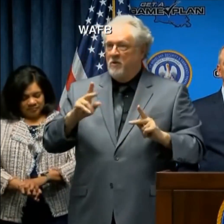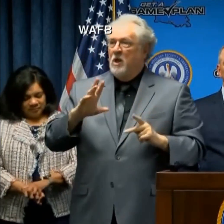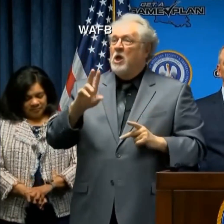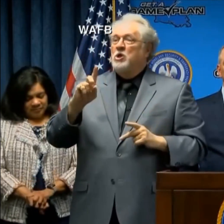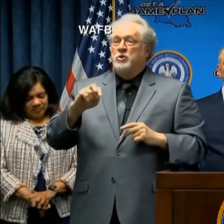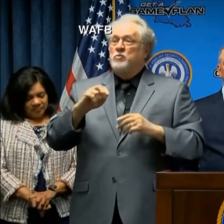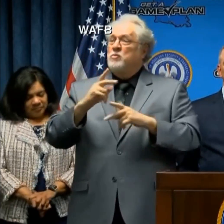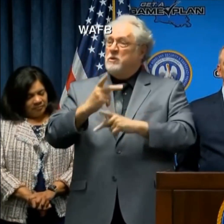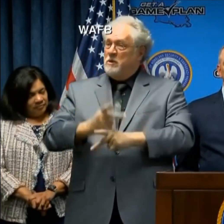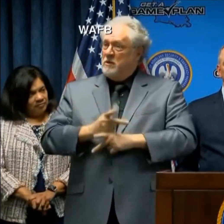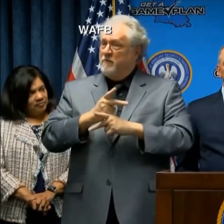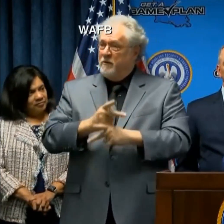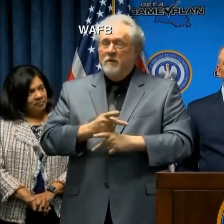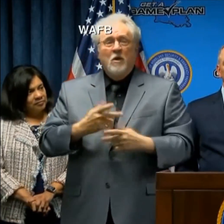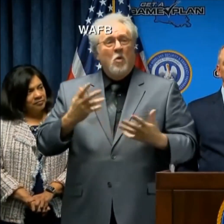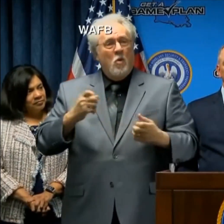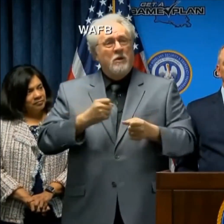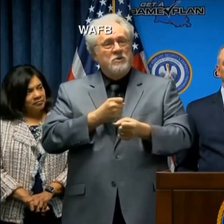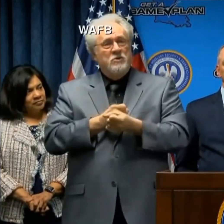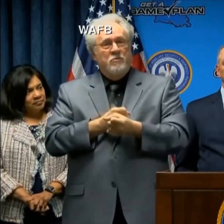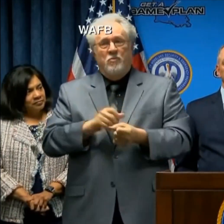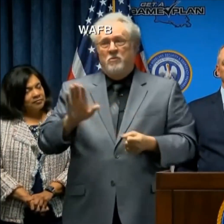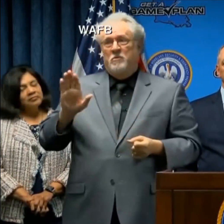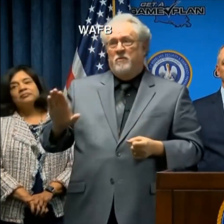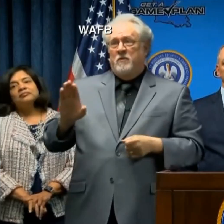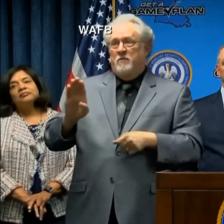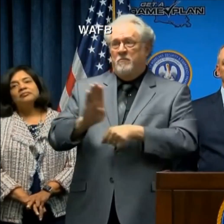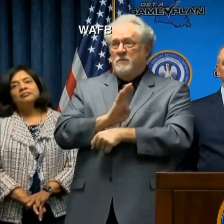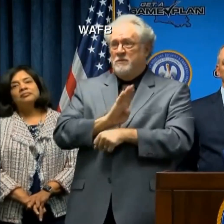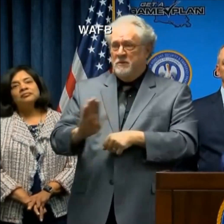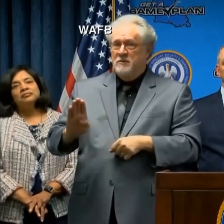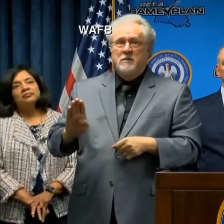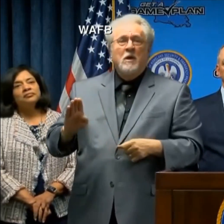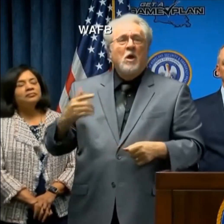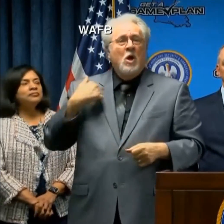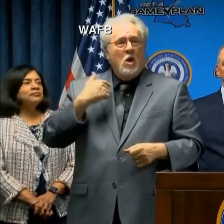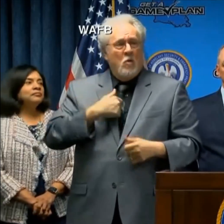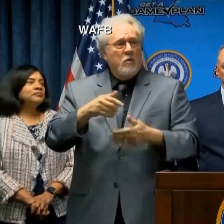caution because we want to support that industry we've asked Louisiana's that